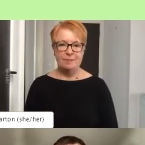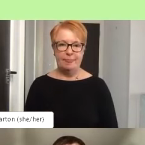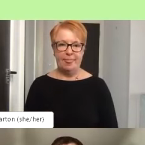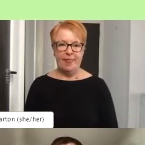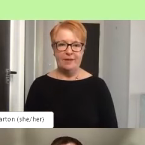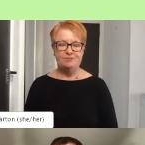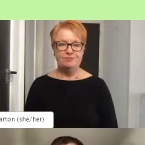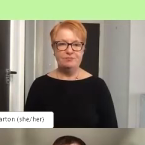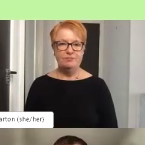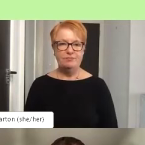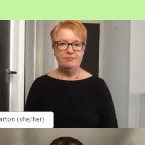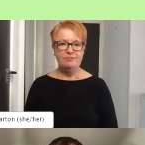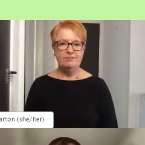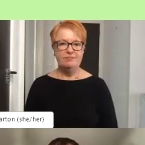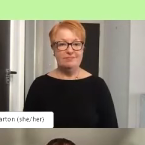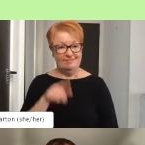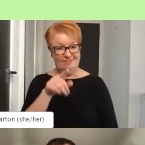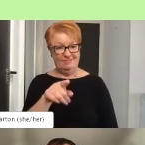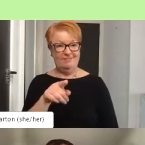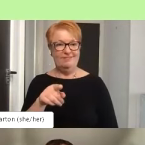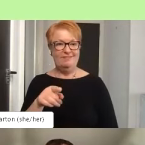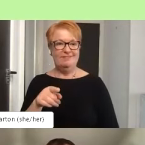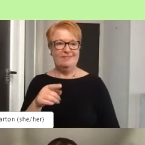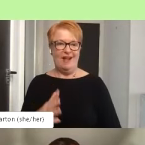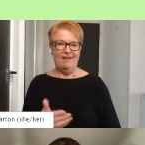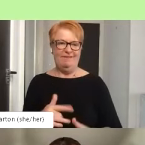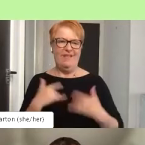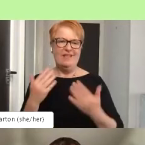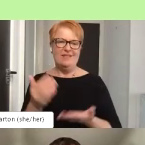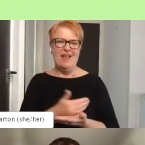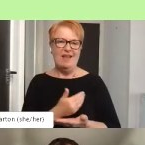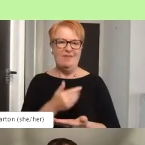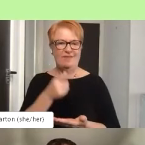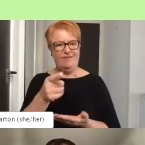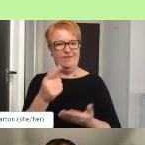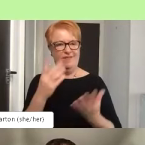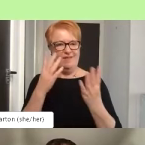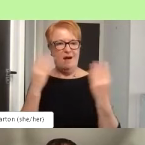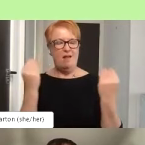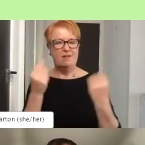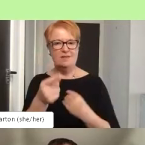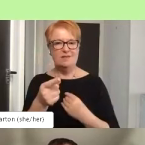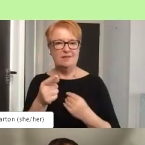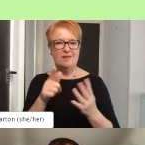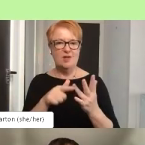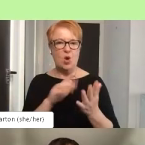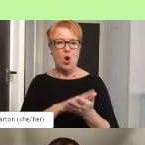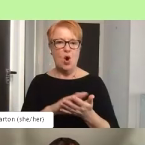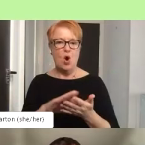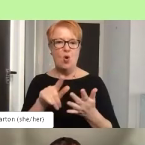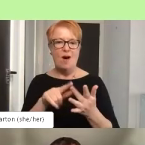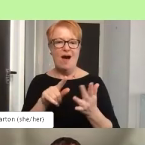And I did it in Holland, in the Netherlands. For instance, this is the latest addition, it was in Ohio, when we installed this is